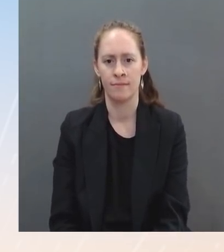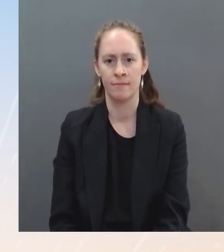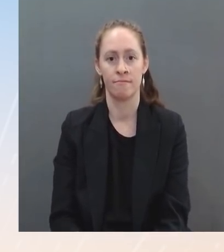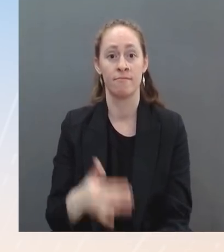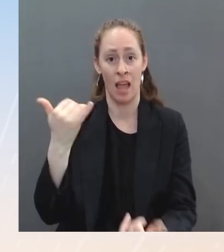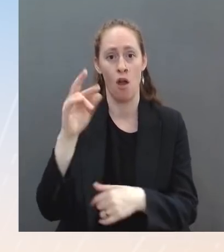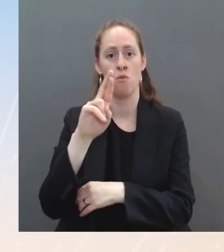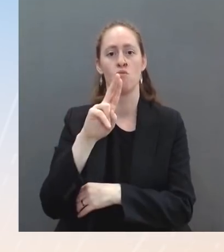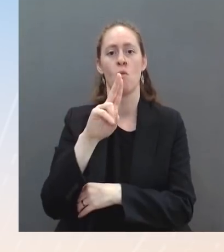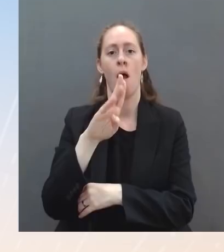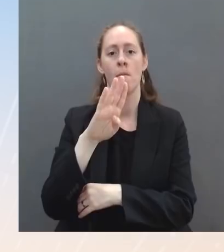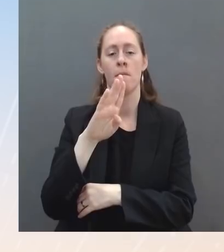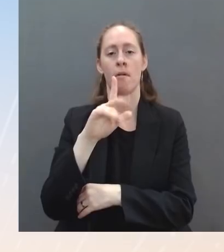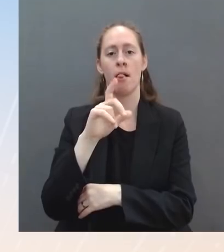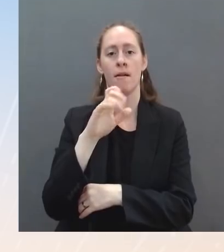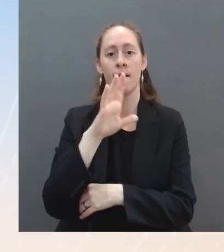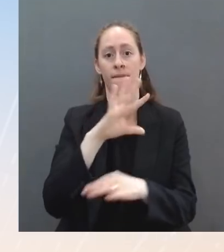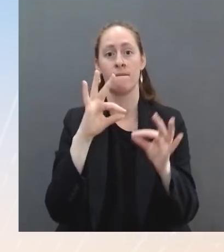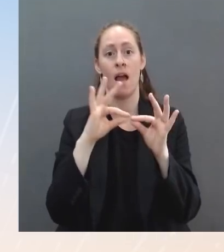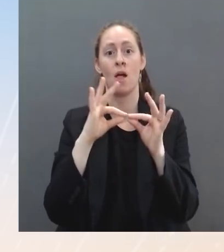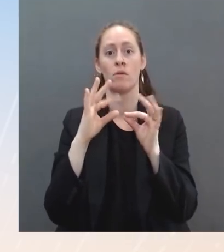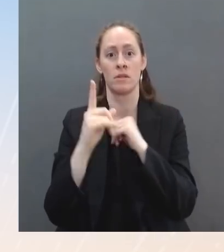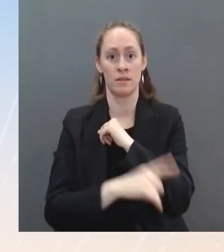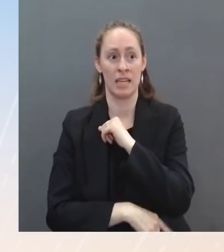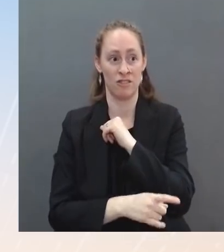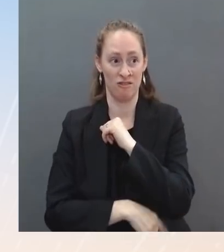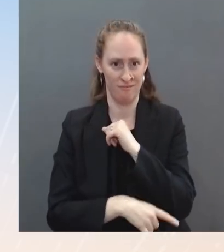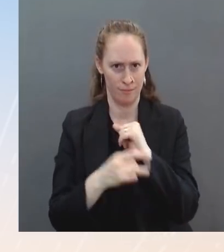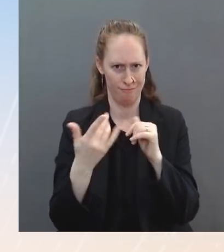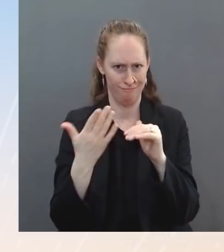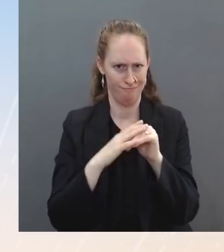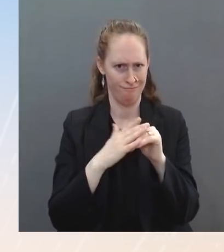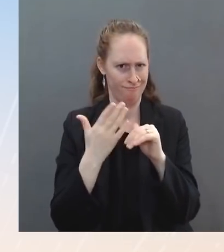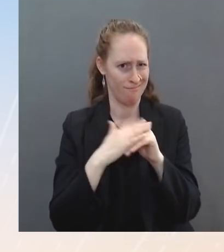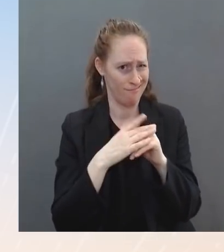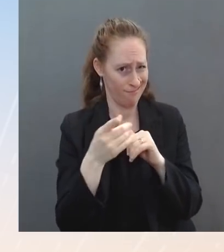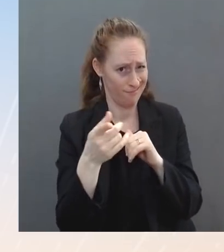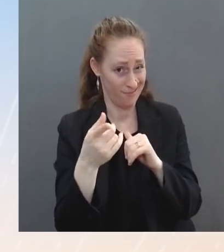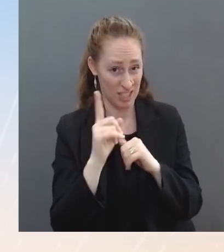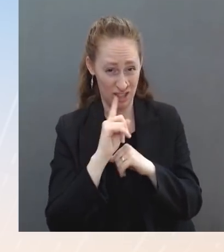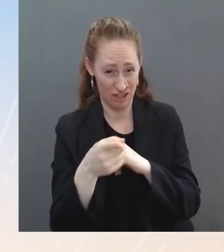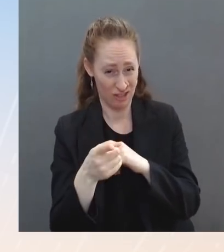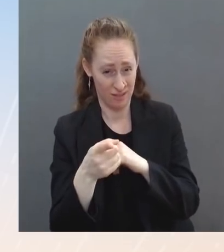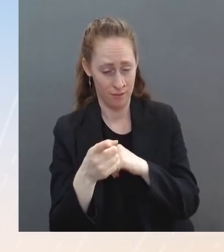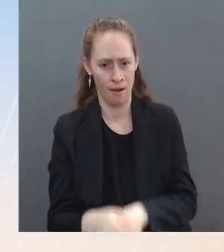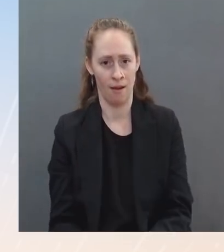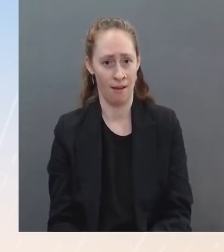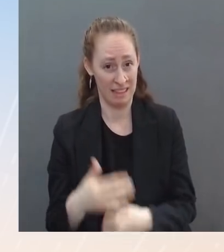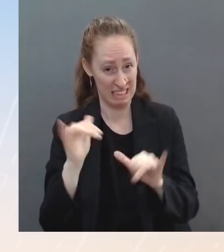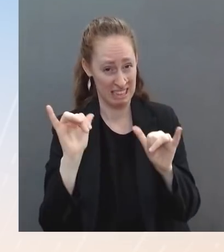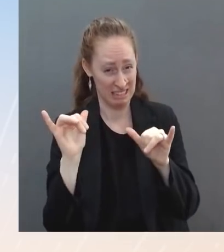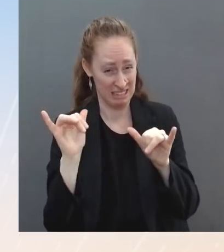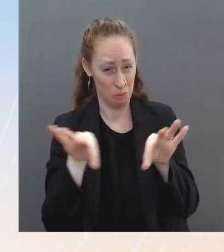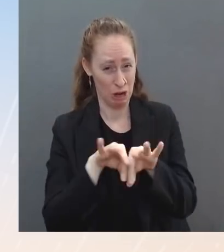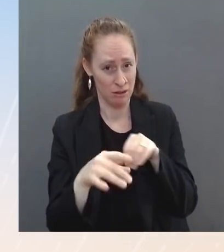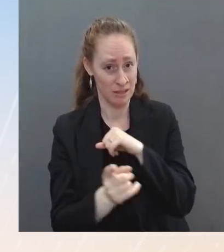Ms. Bedingfield: Absolutely. Yes. And what I would say about -- what I would say about the ruble is: